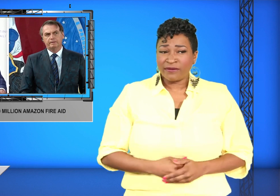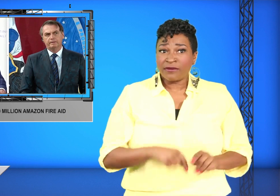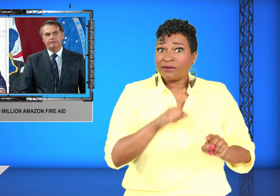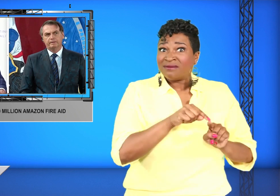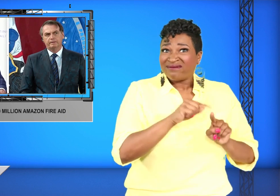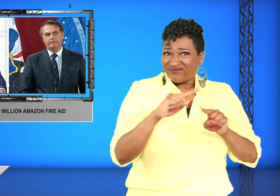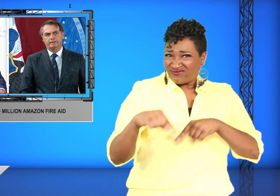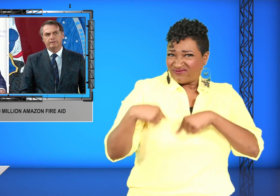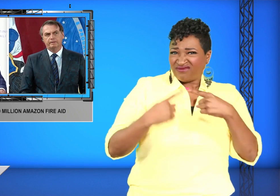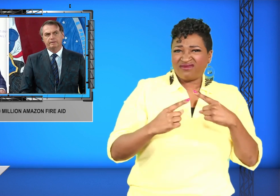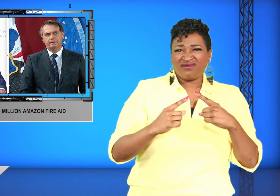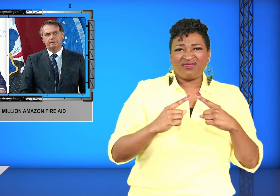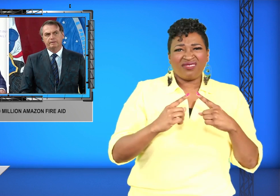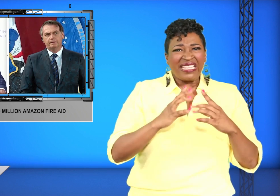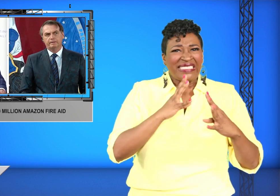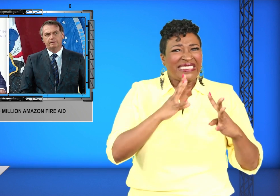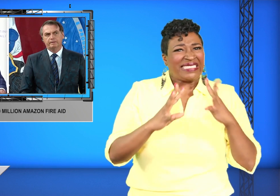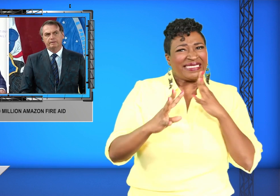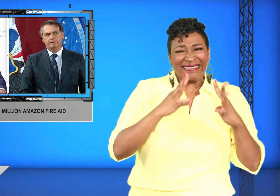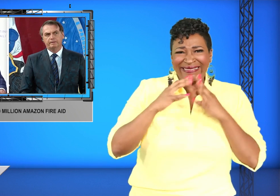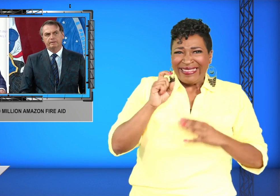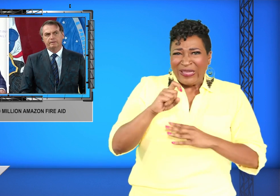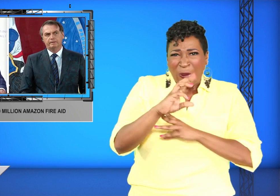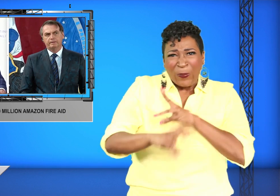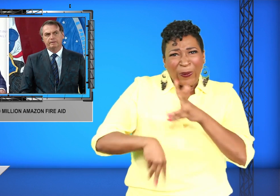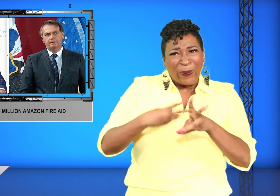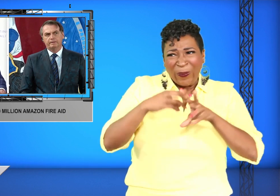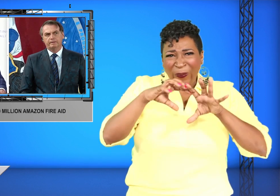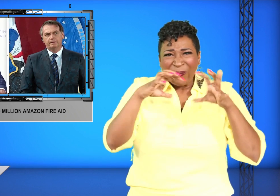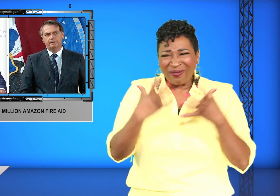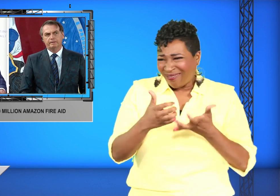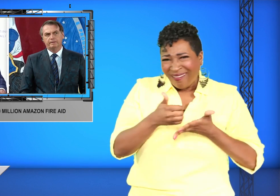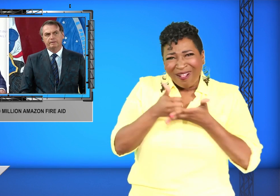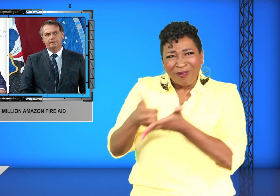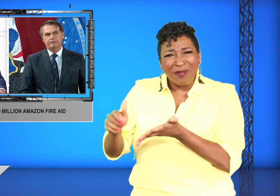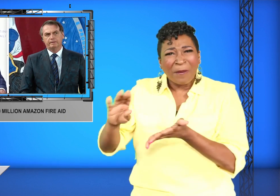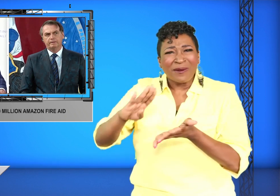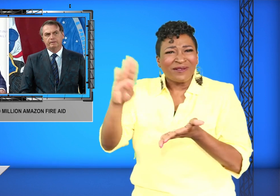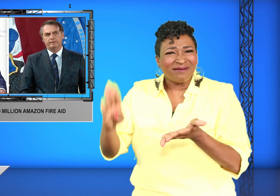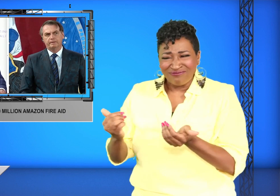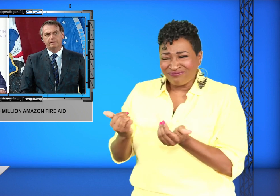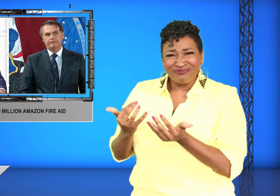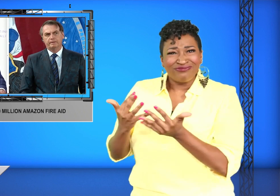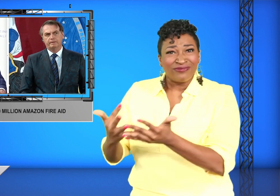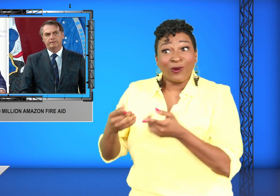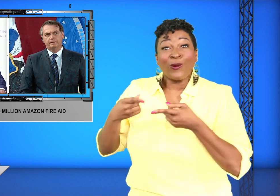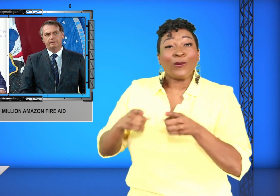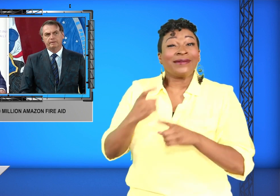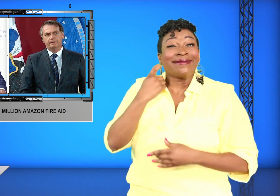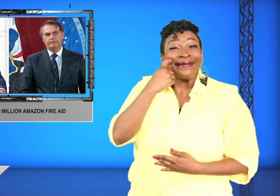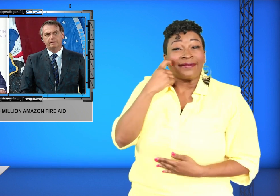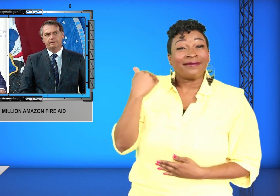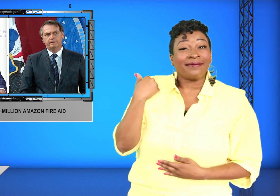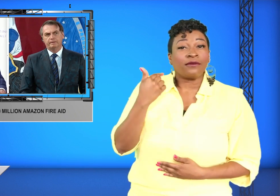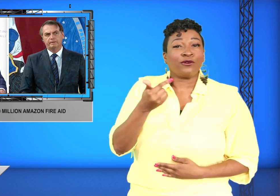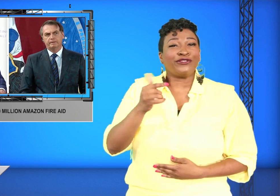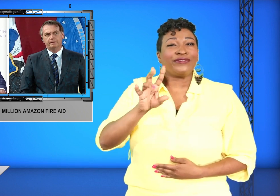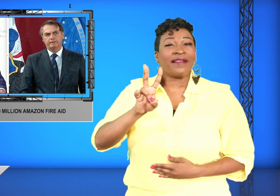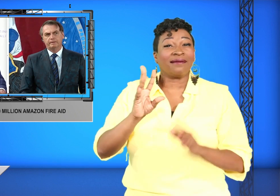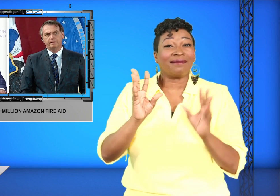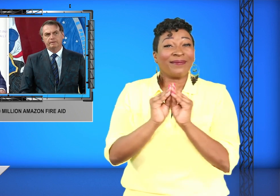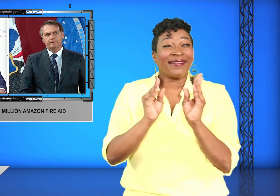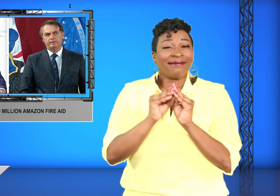Macron has been vocal about the need for an international response to the fires and announced